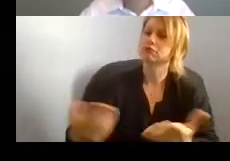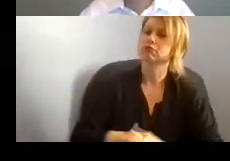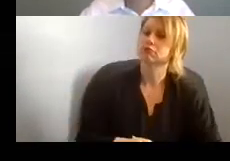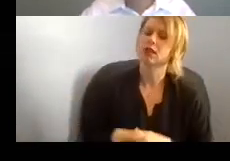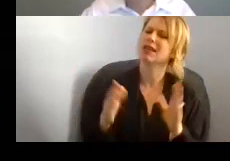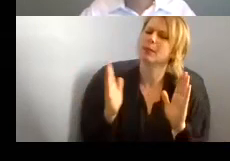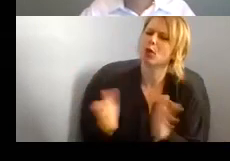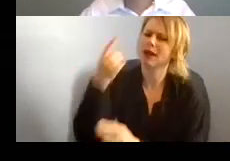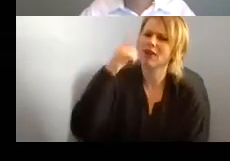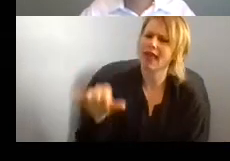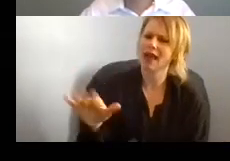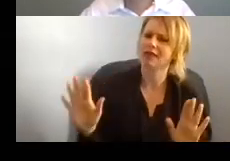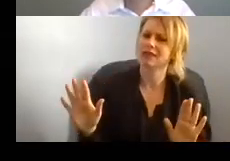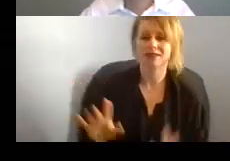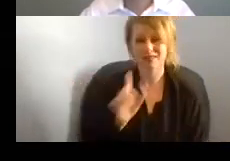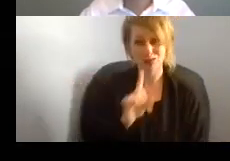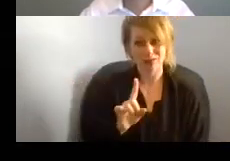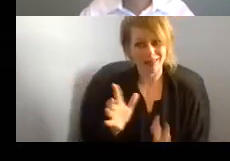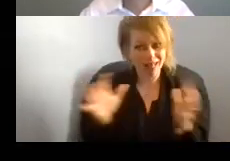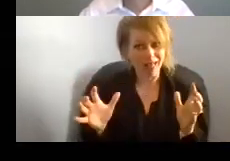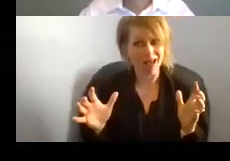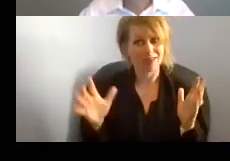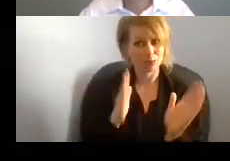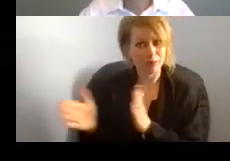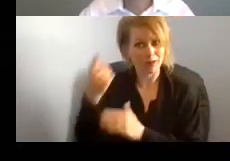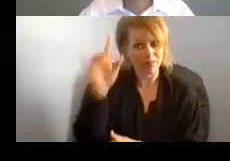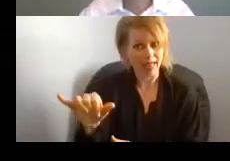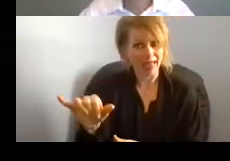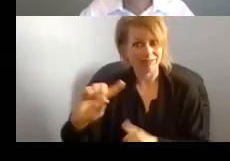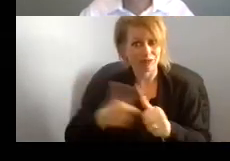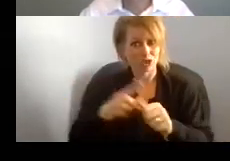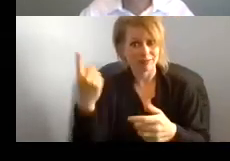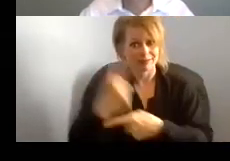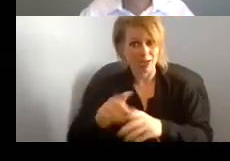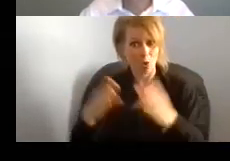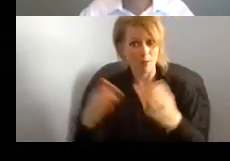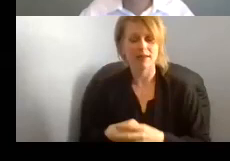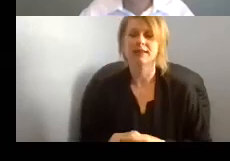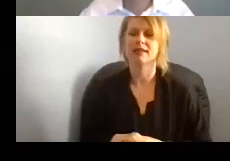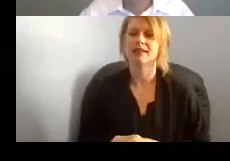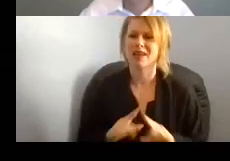Because it’s a lot to do to prepare for that. But then I tell people, you’re asking kids to wait six months